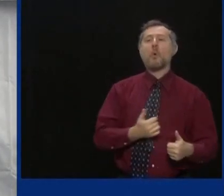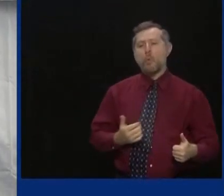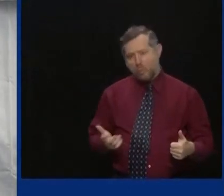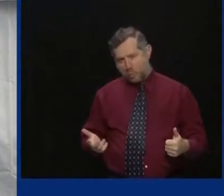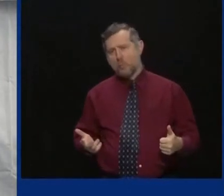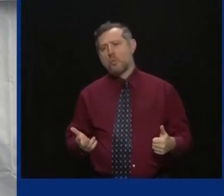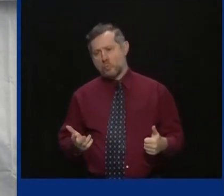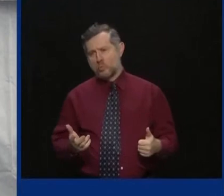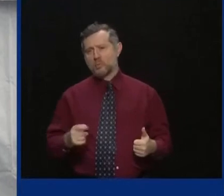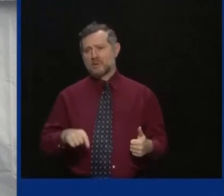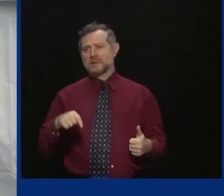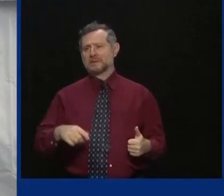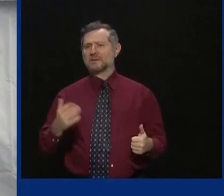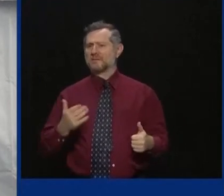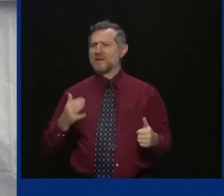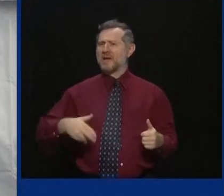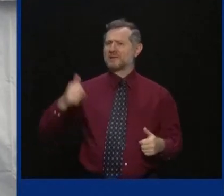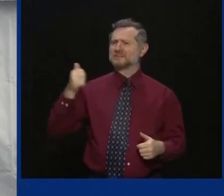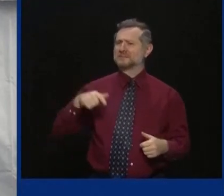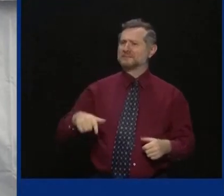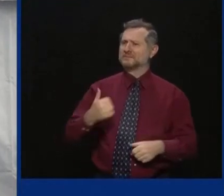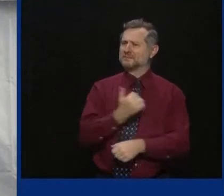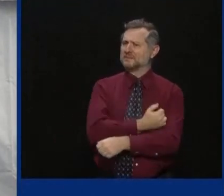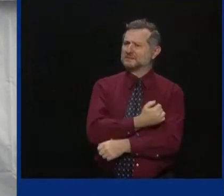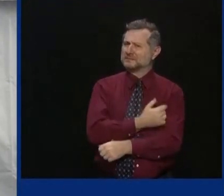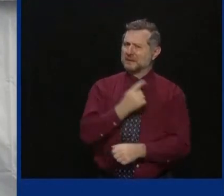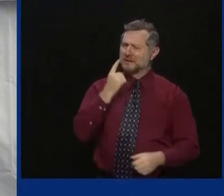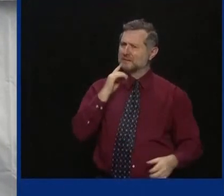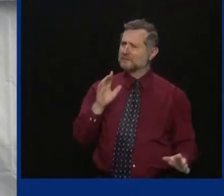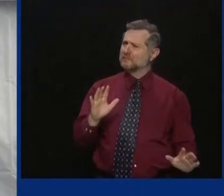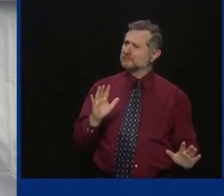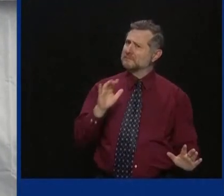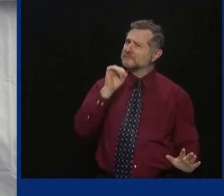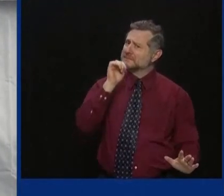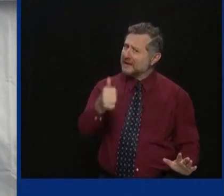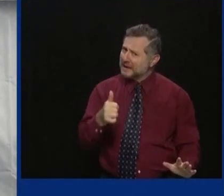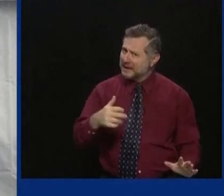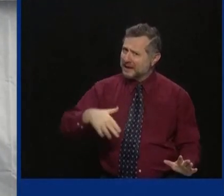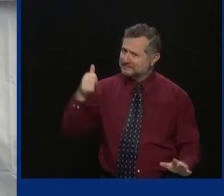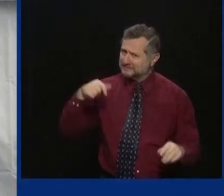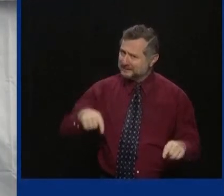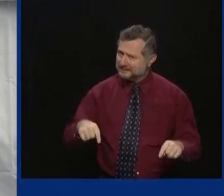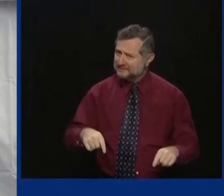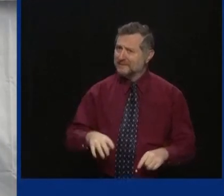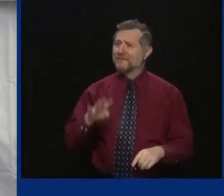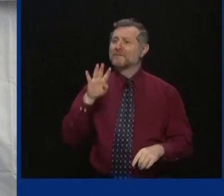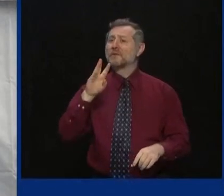CALL. IF YOU HAVE NOT HAD YOUR FIRST